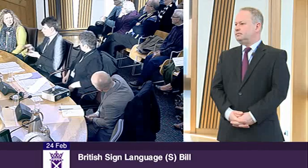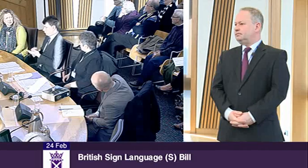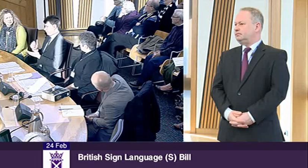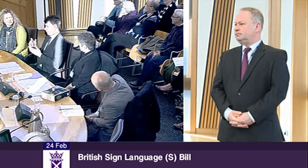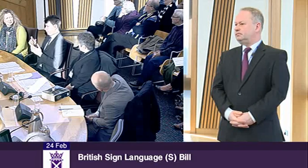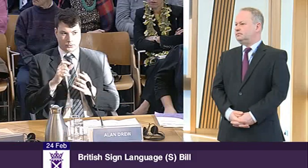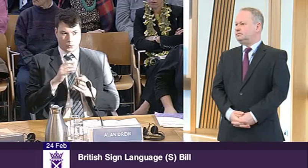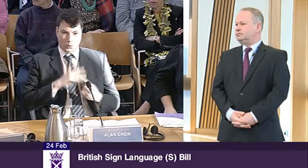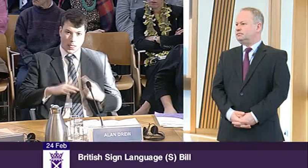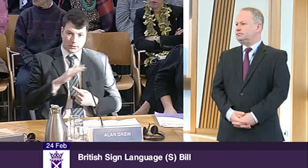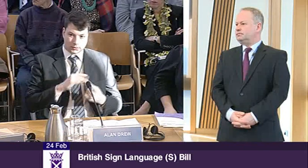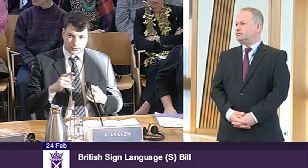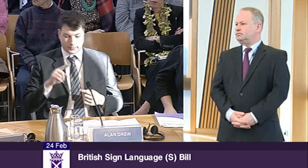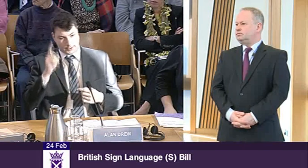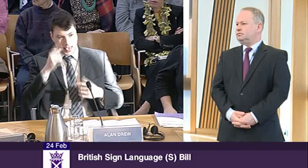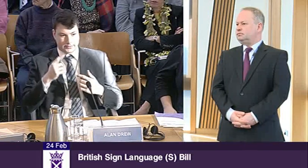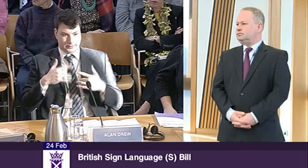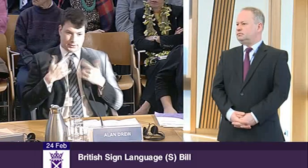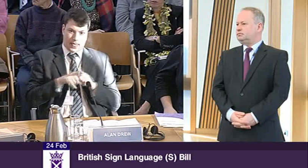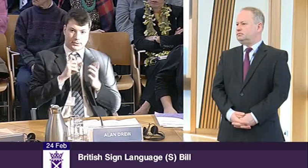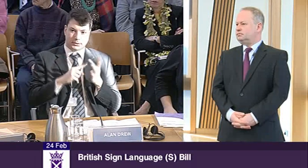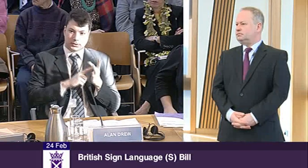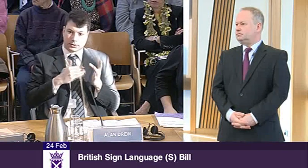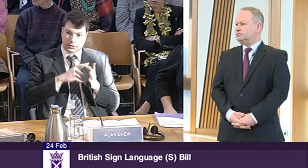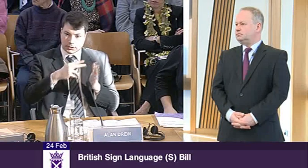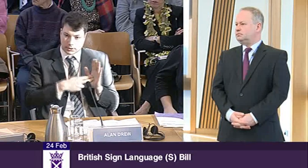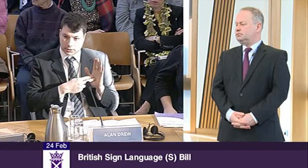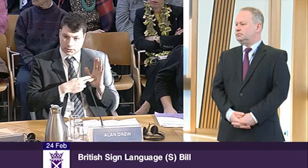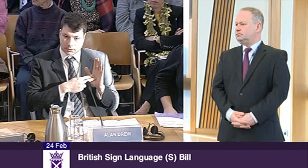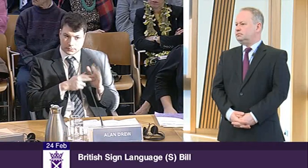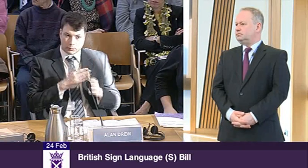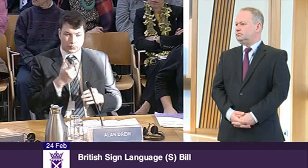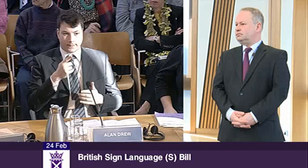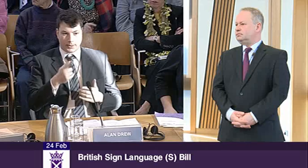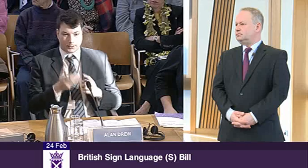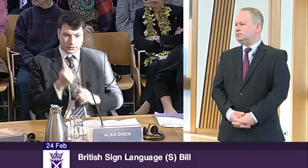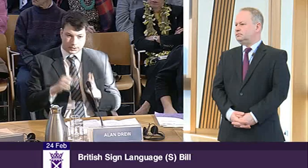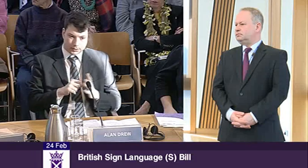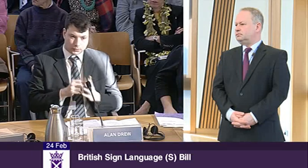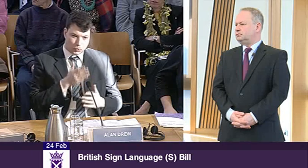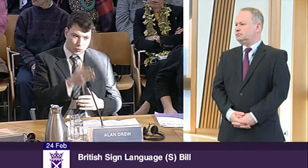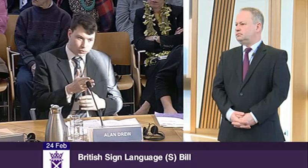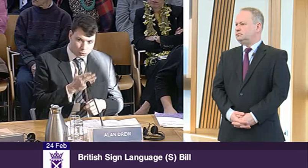Alan Drew: Young deaf people often live very isolated lives, in terms of their family,